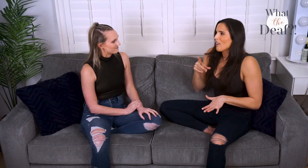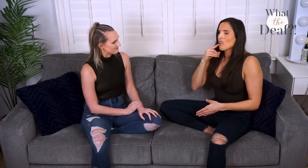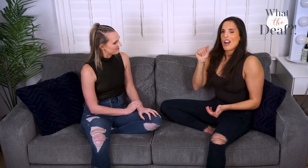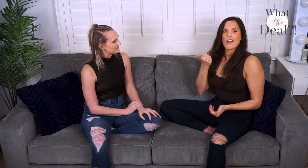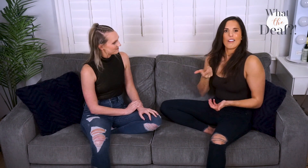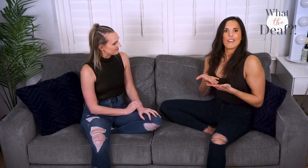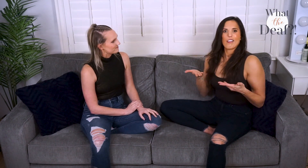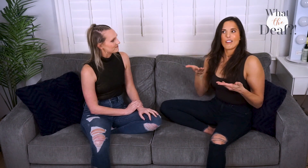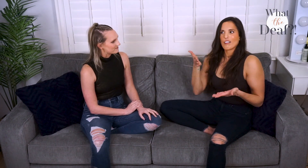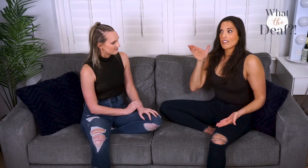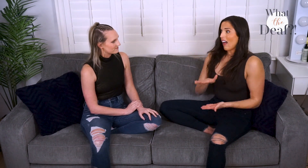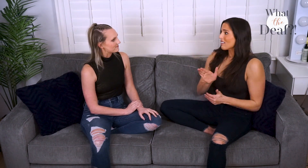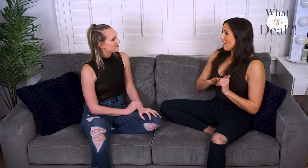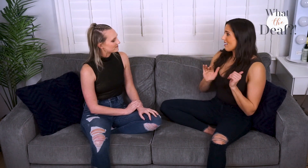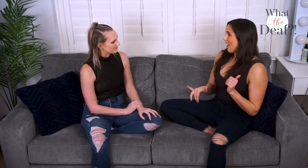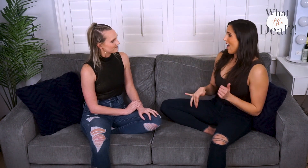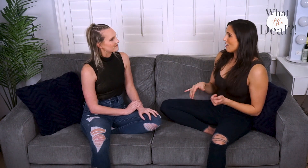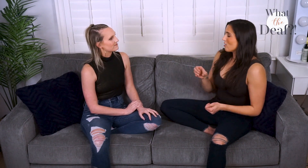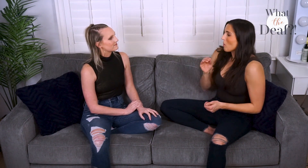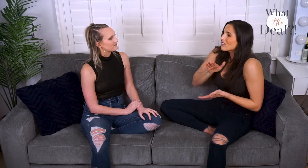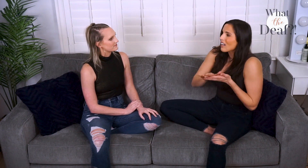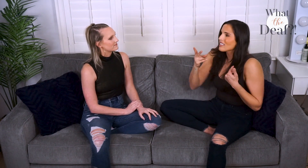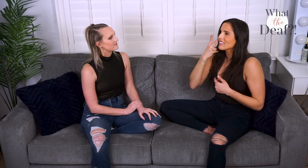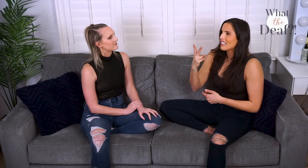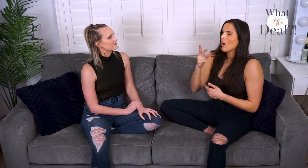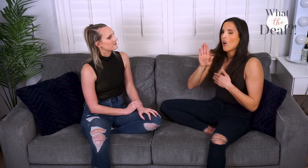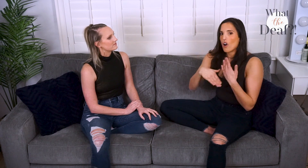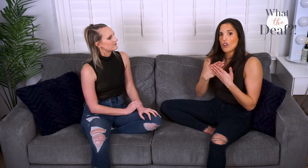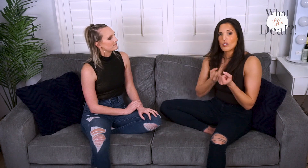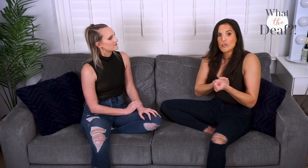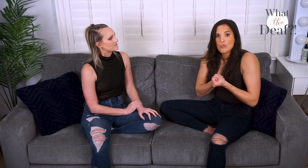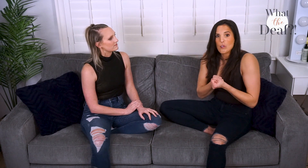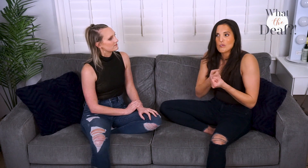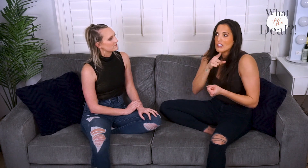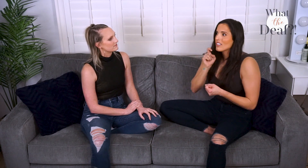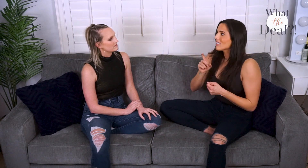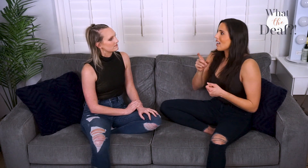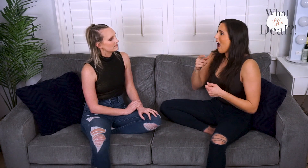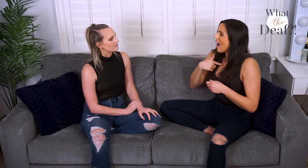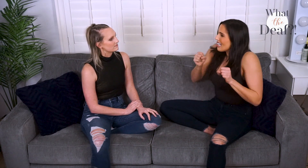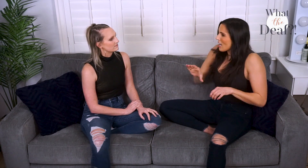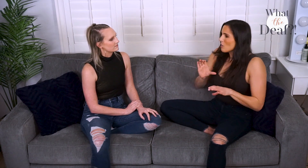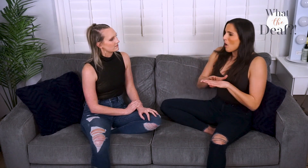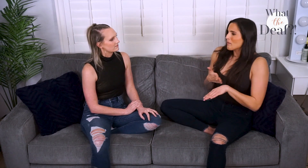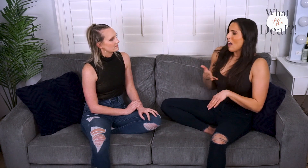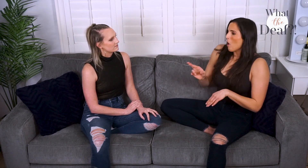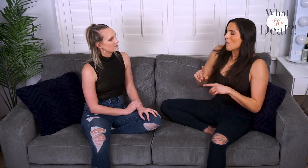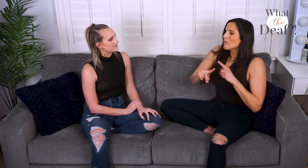and to not settle for anything less than that. So it's nice to see all the support because I mean I could do it on my own,